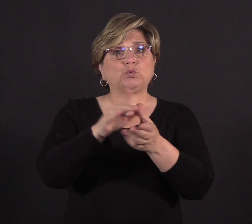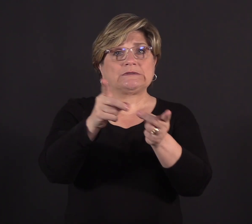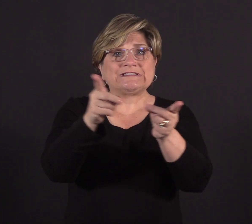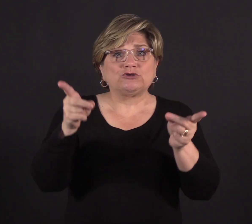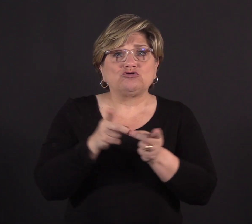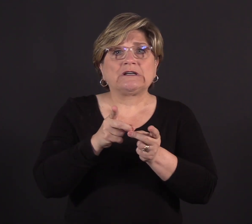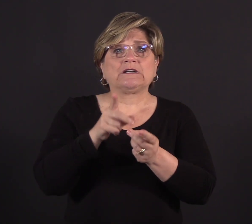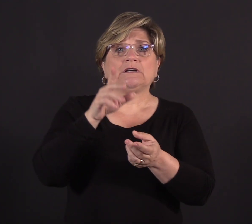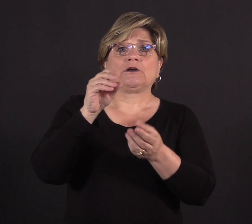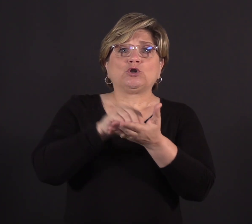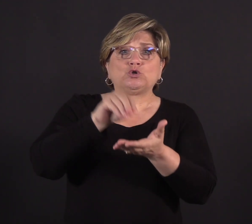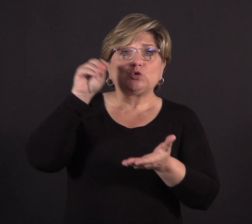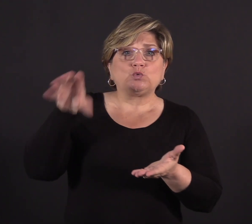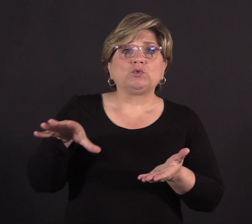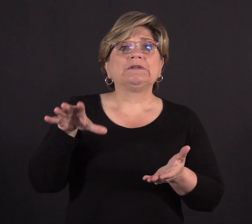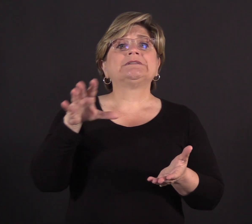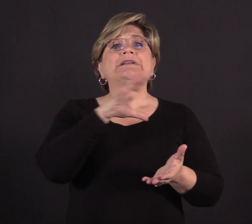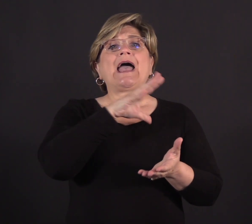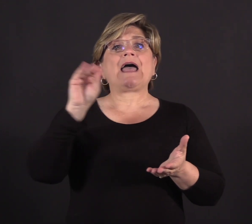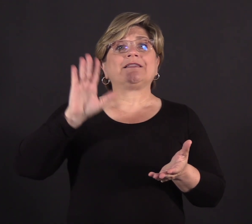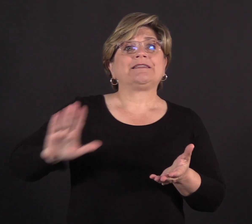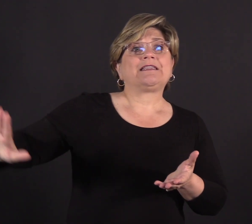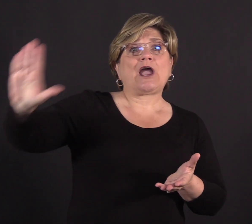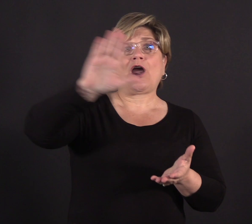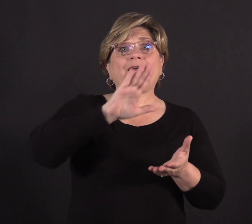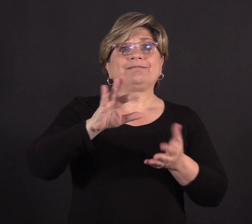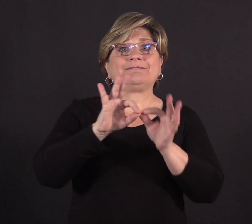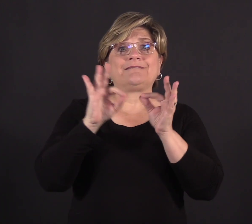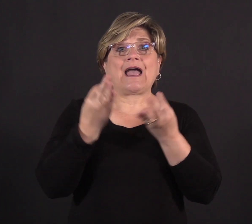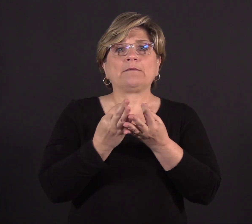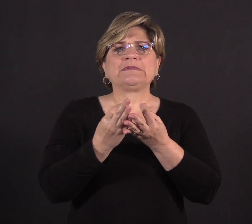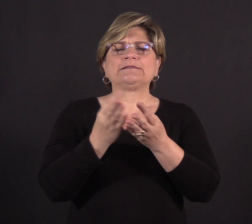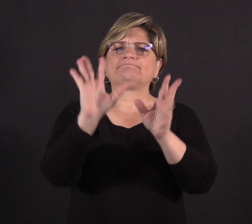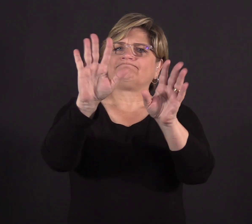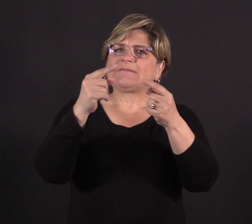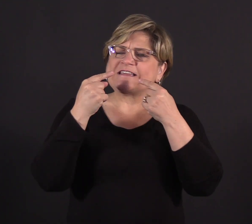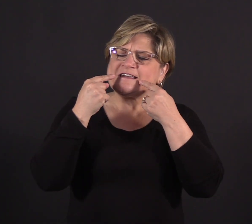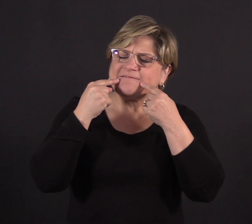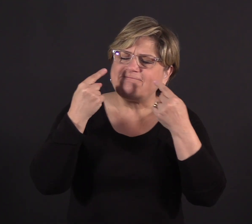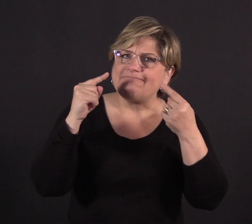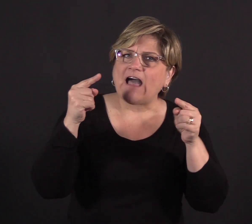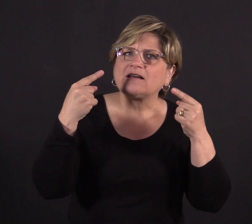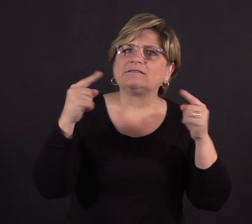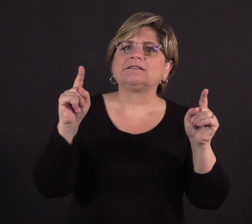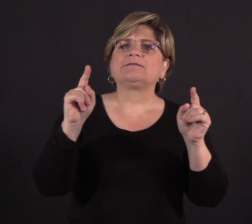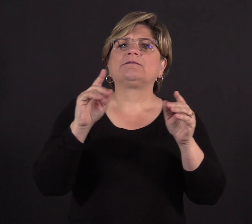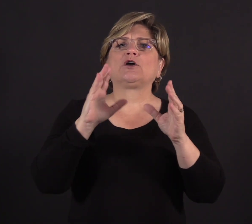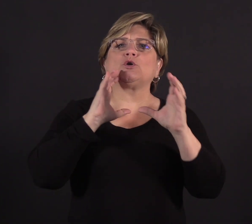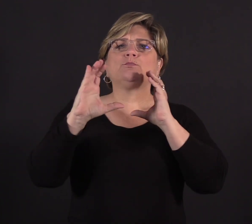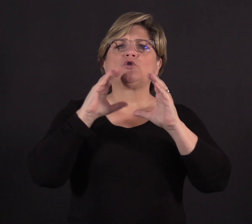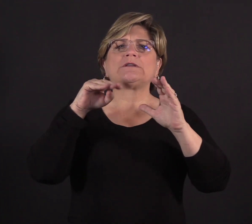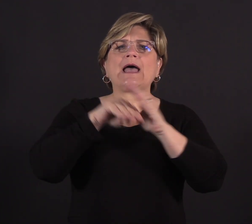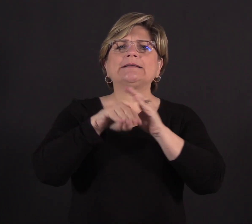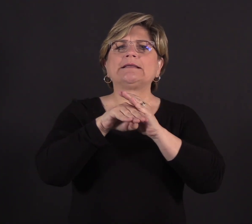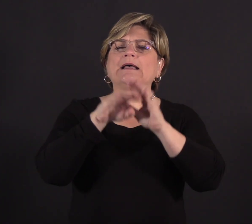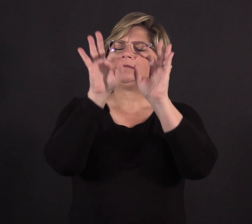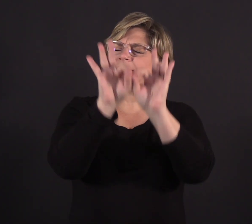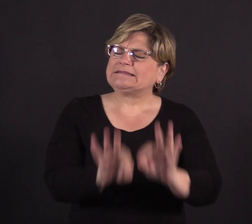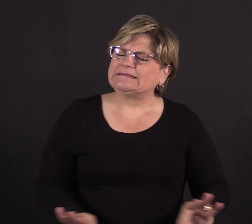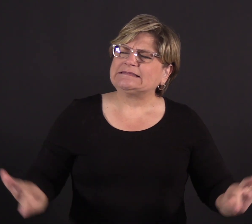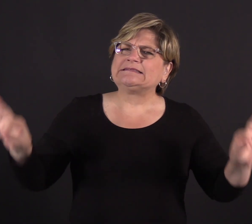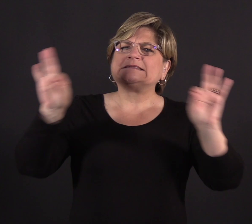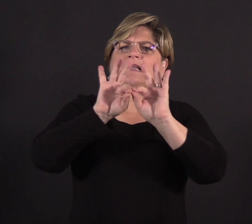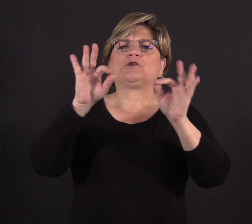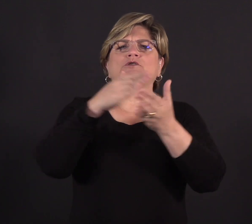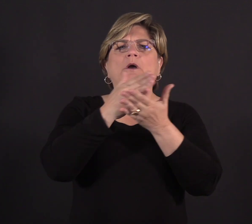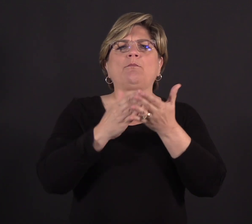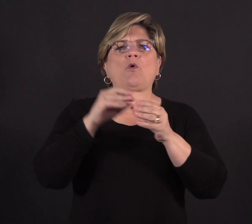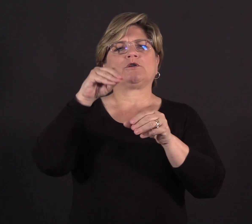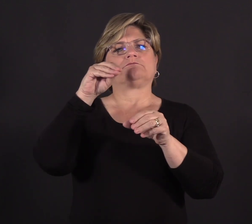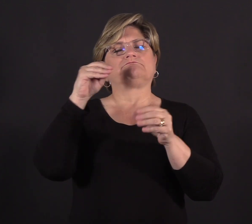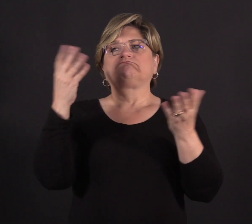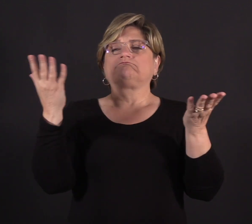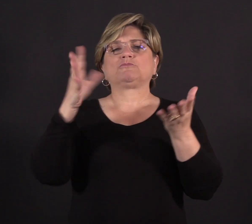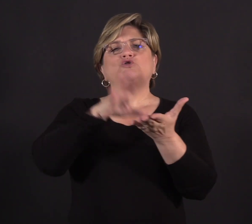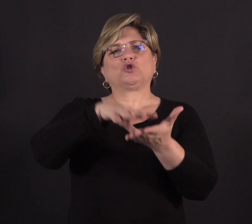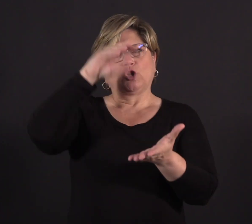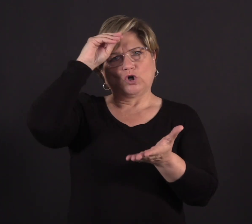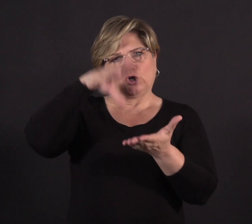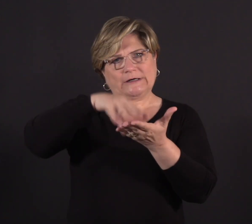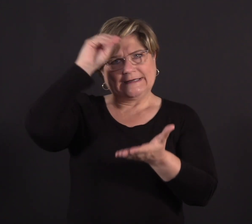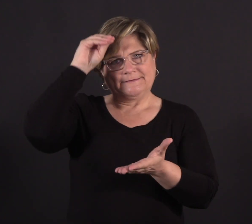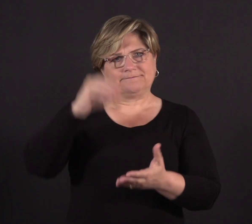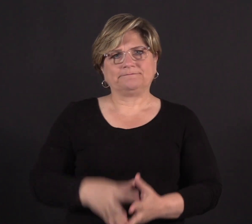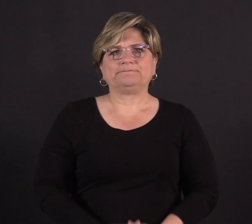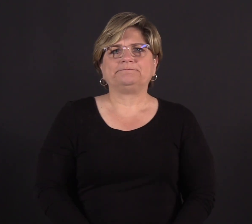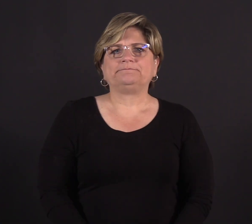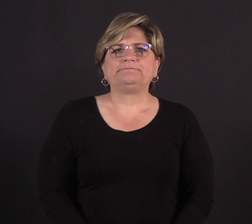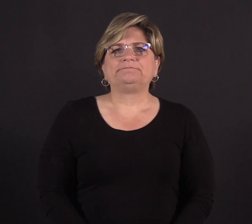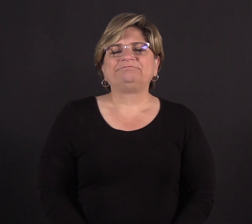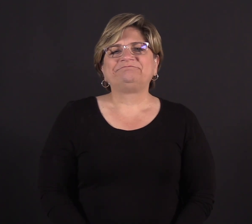and their families; effective communication access is an essential component to learning."